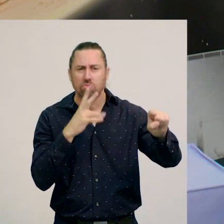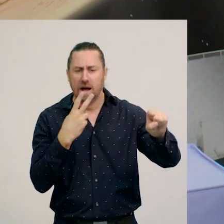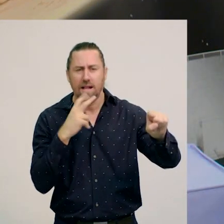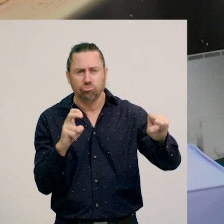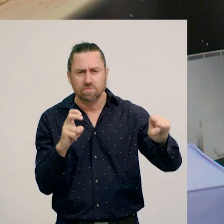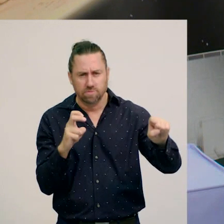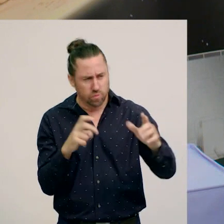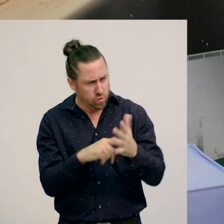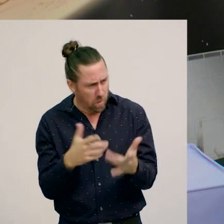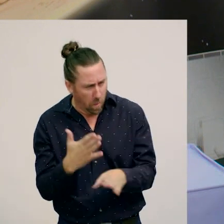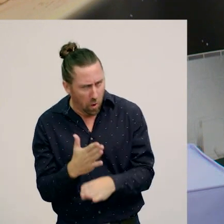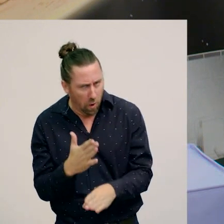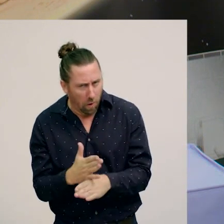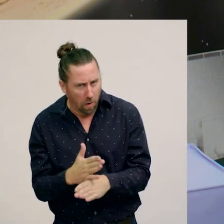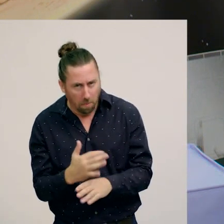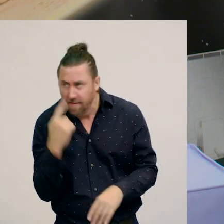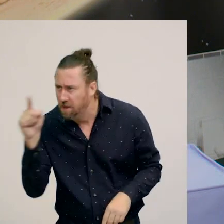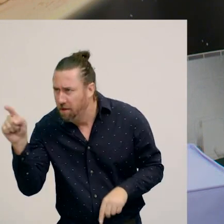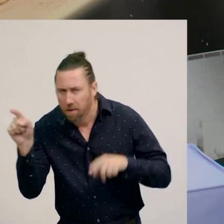Perhaps you can see some right now.